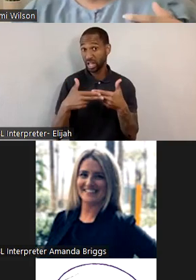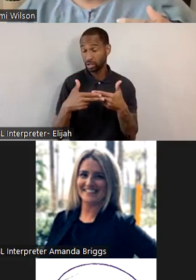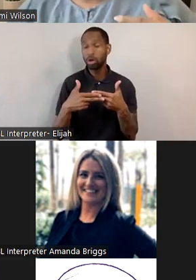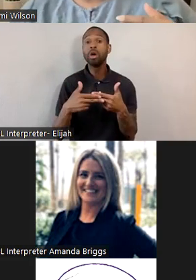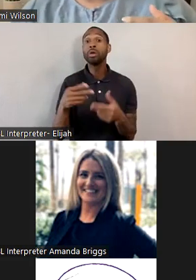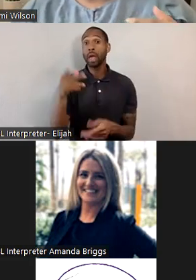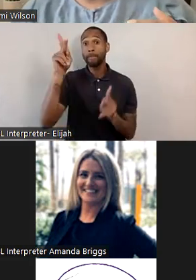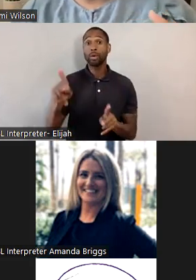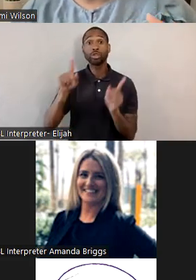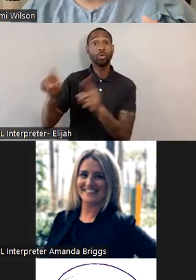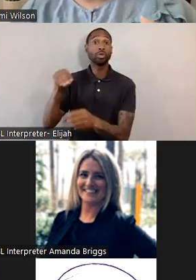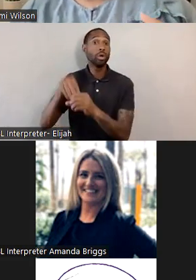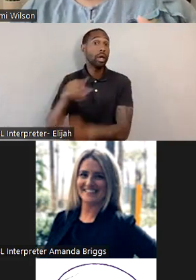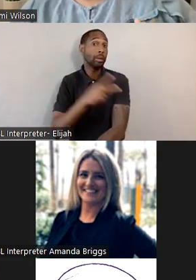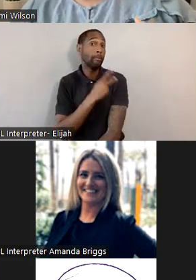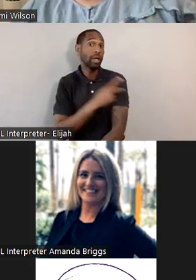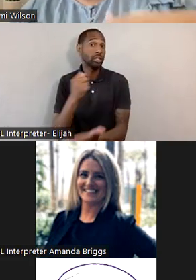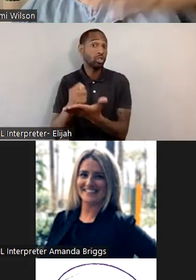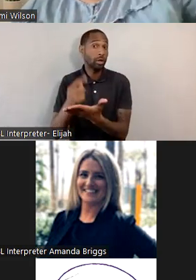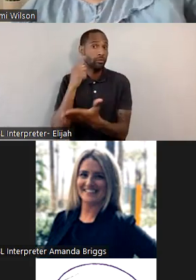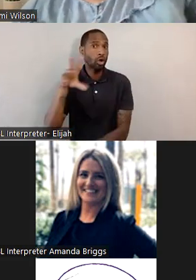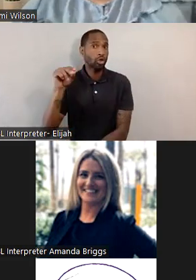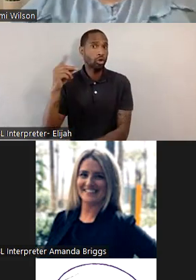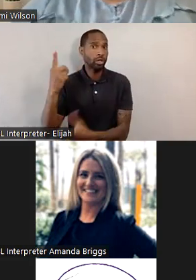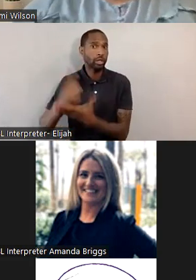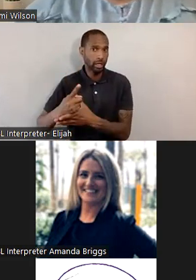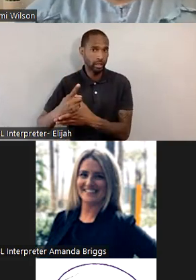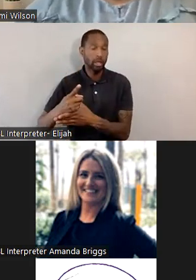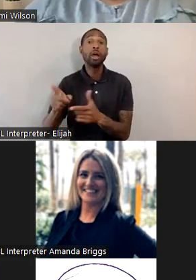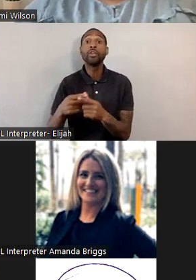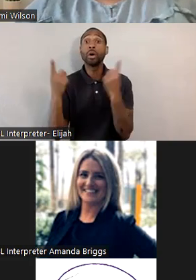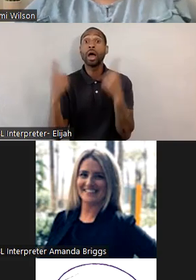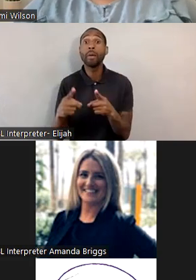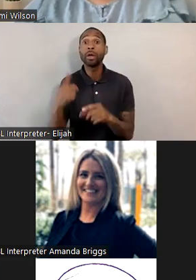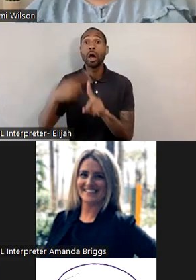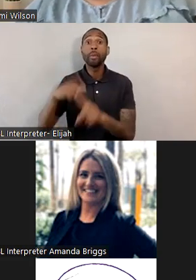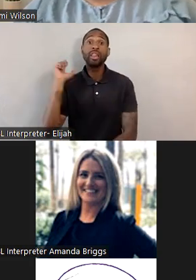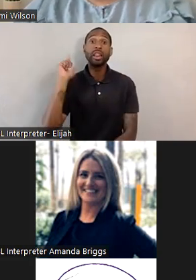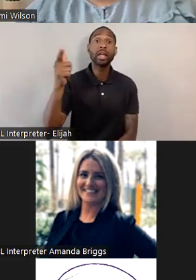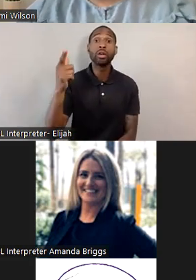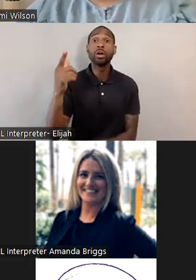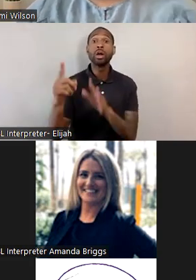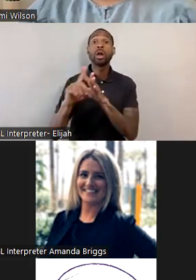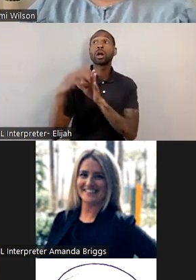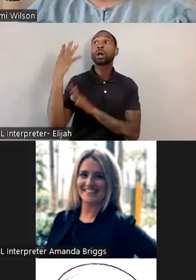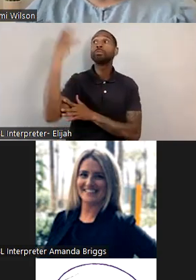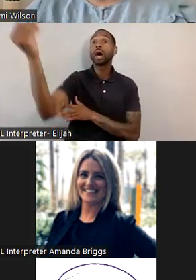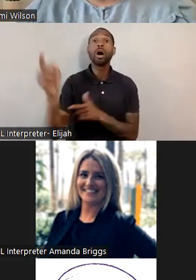to inpatient treatment for 30 days, and then a month later comes out and tries to, relapses